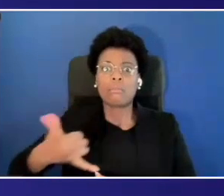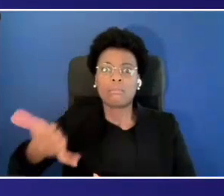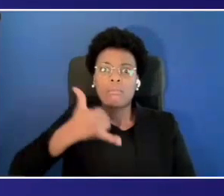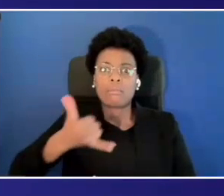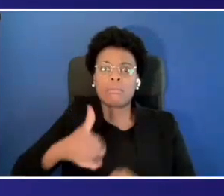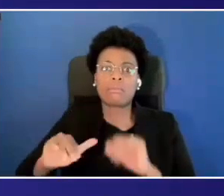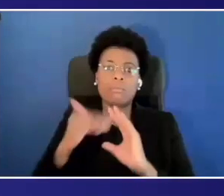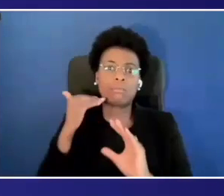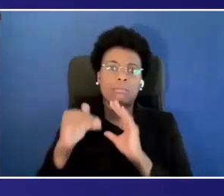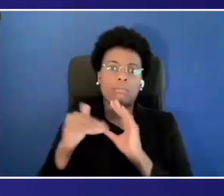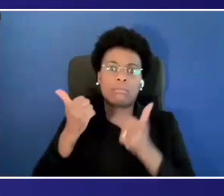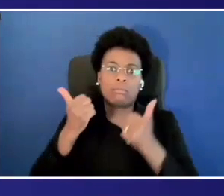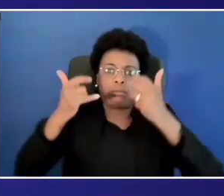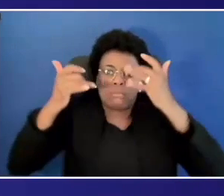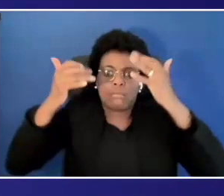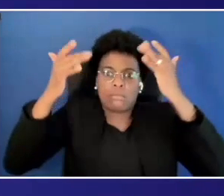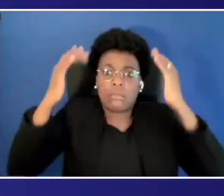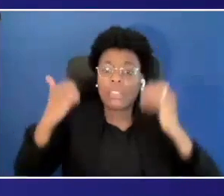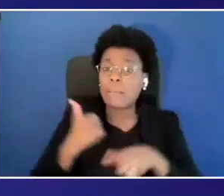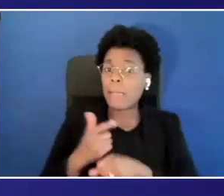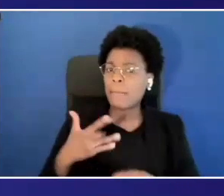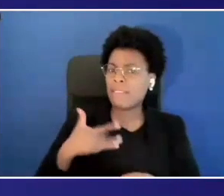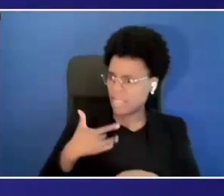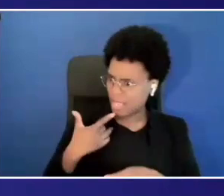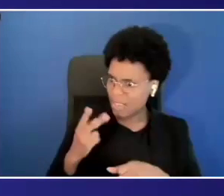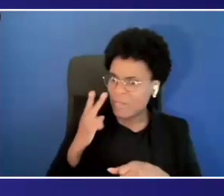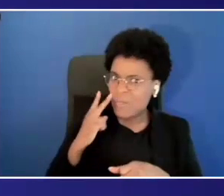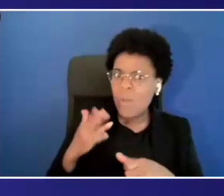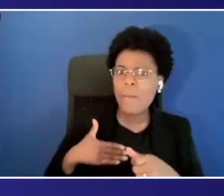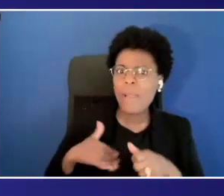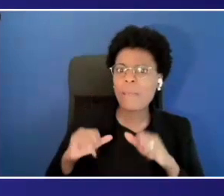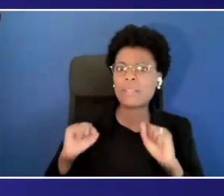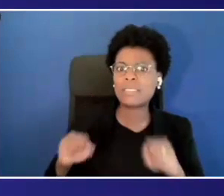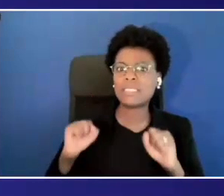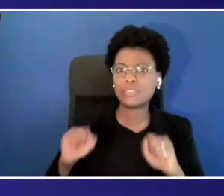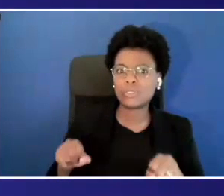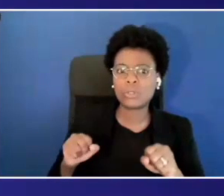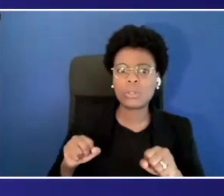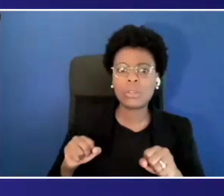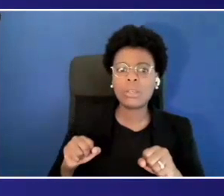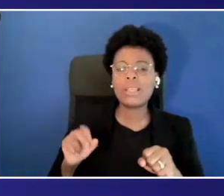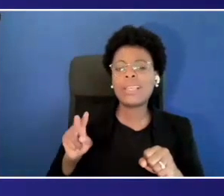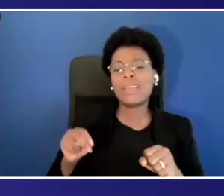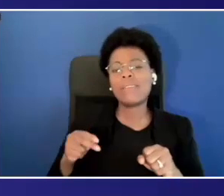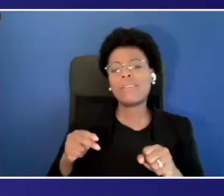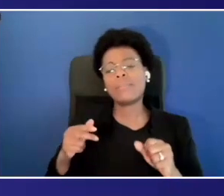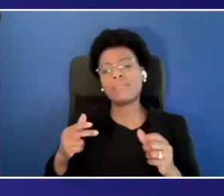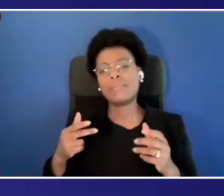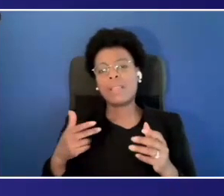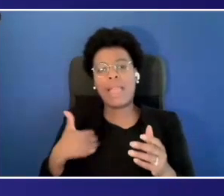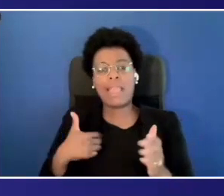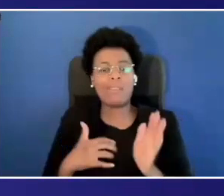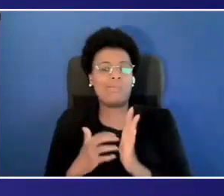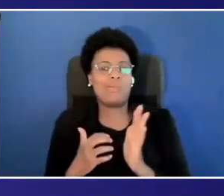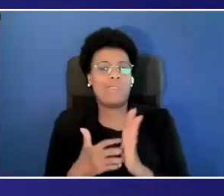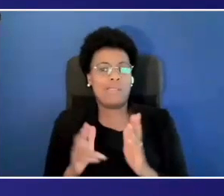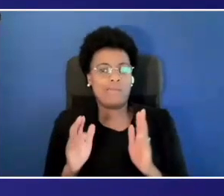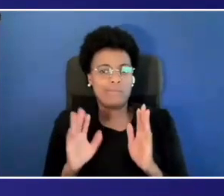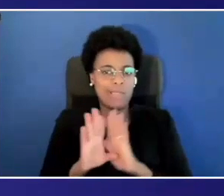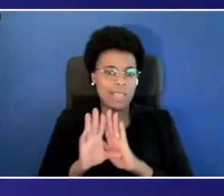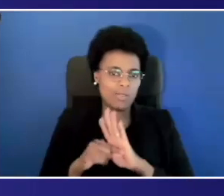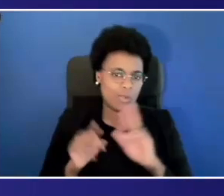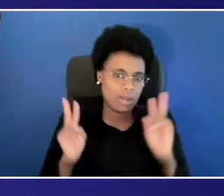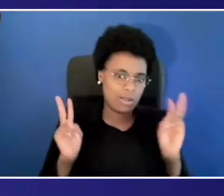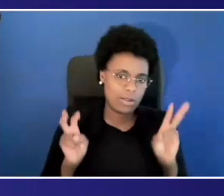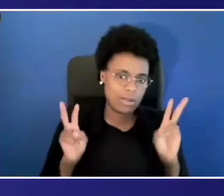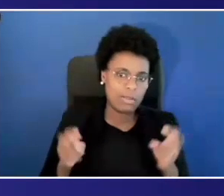They made me feel like they saw my potential despite my rough background both financially and educationally. In reality, they saw me as an easy target.